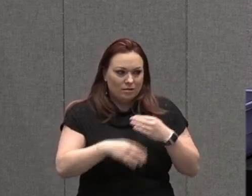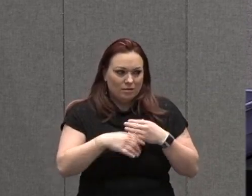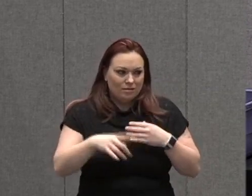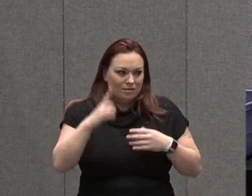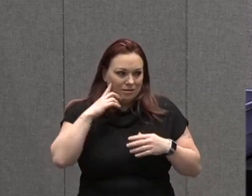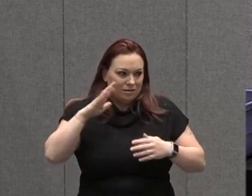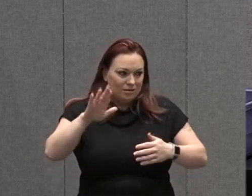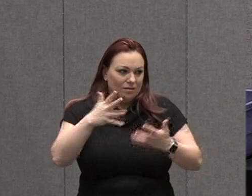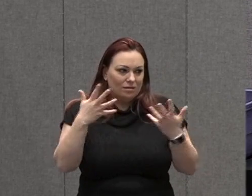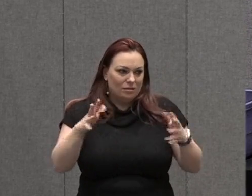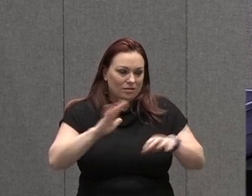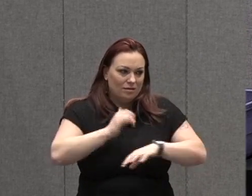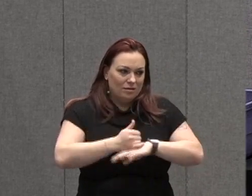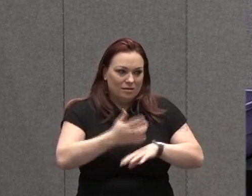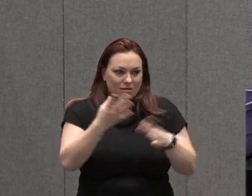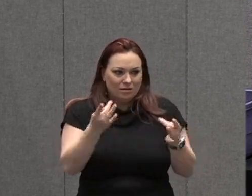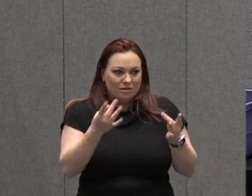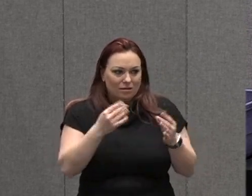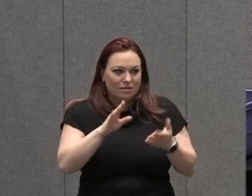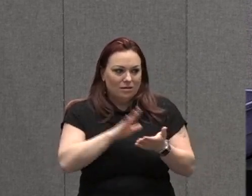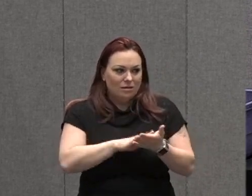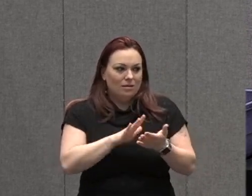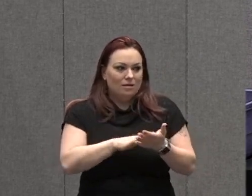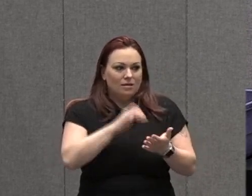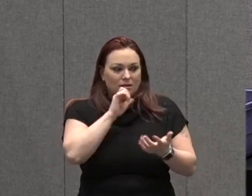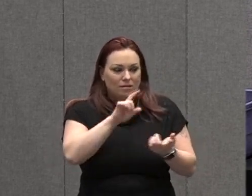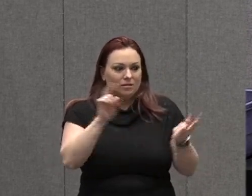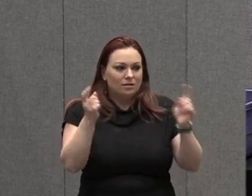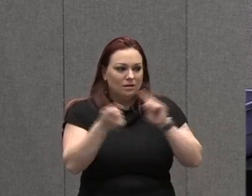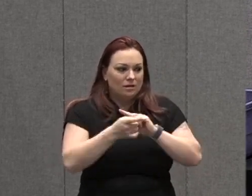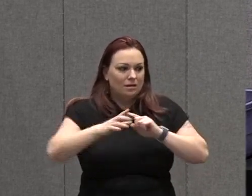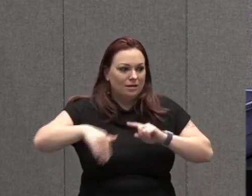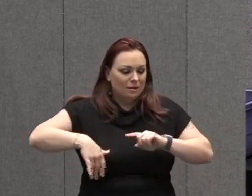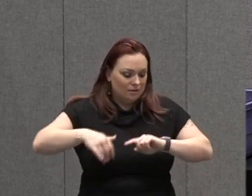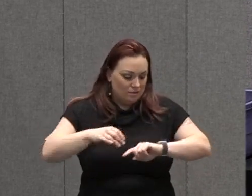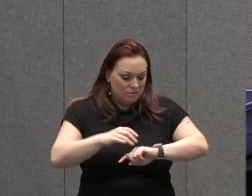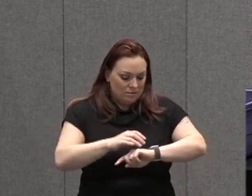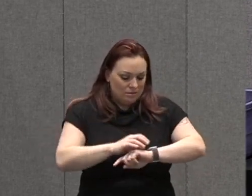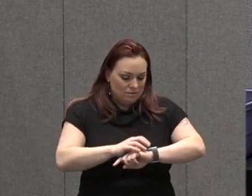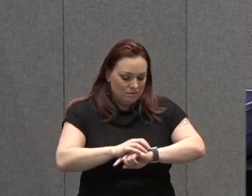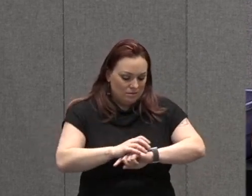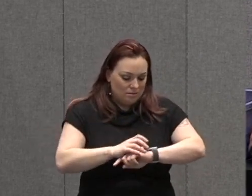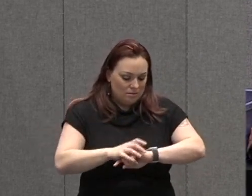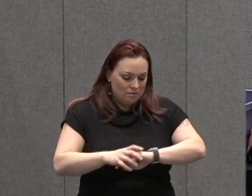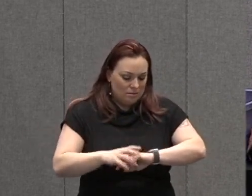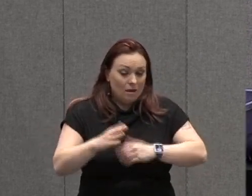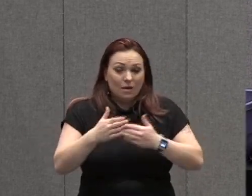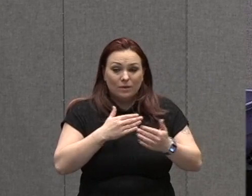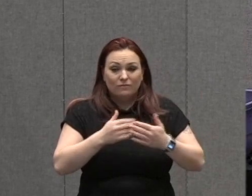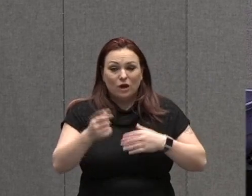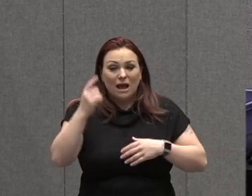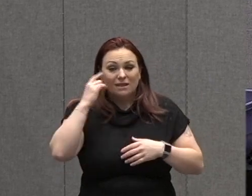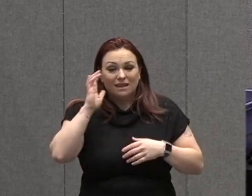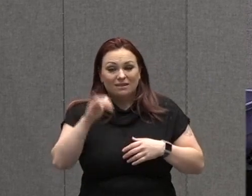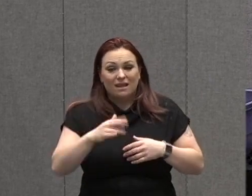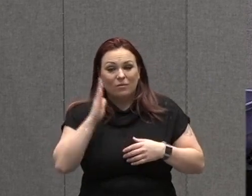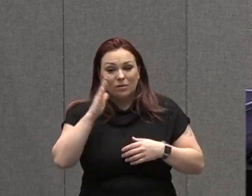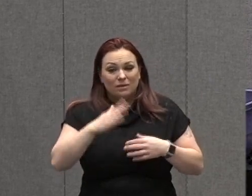to an already kind of tricky rhythm, lets not change anything yet. However I think that that would be the next step.